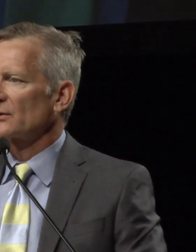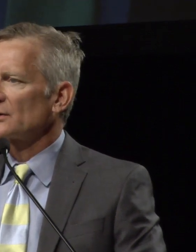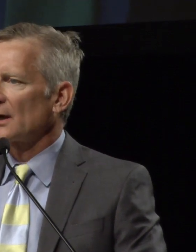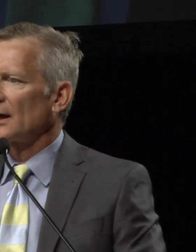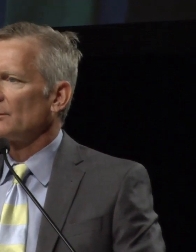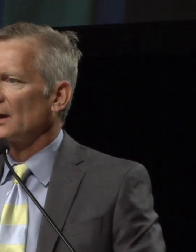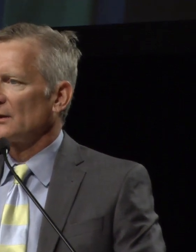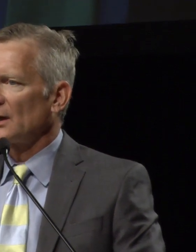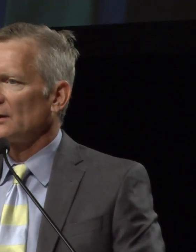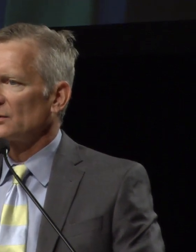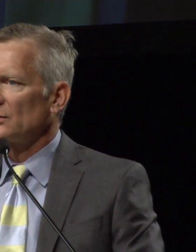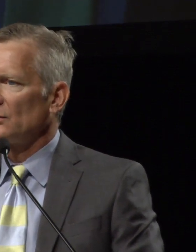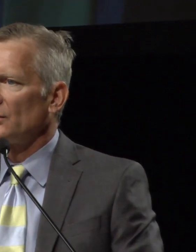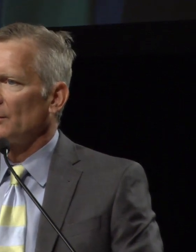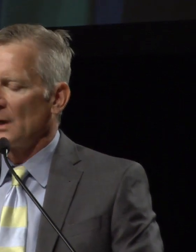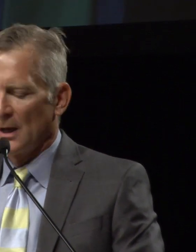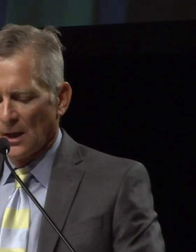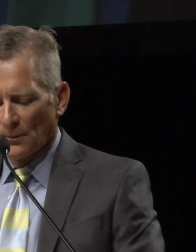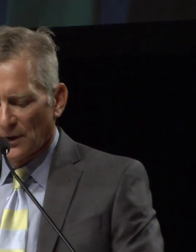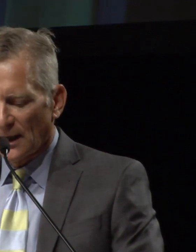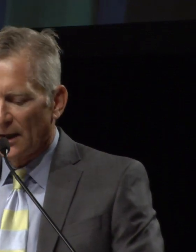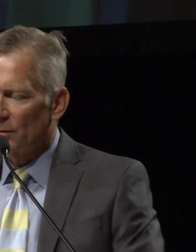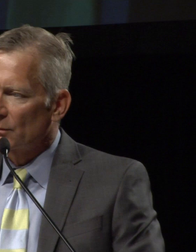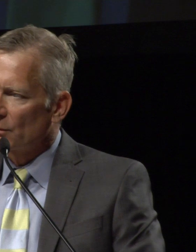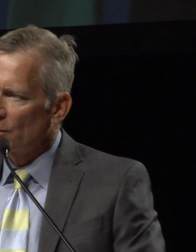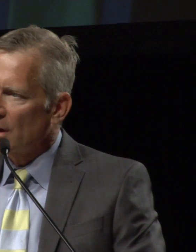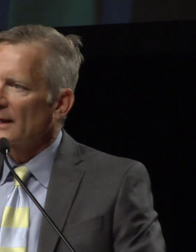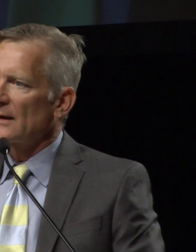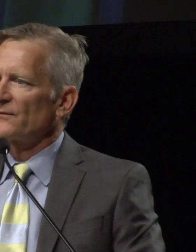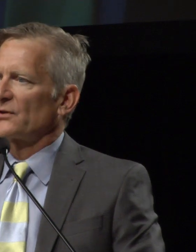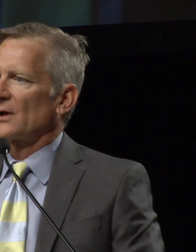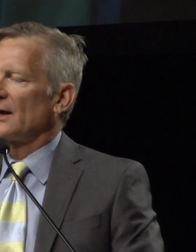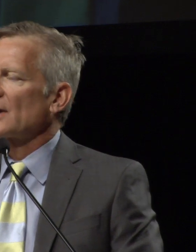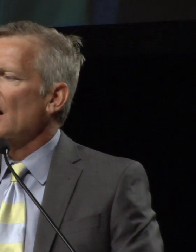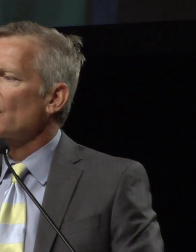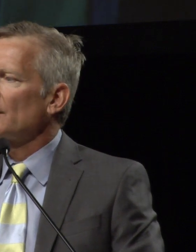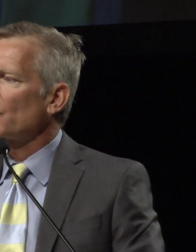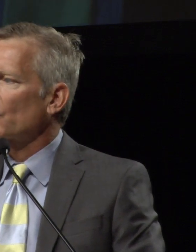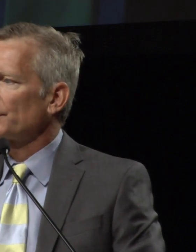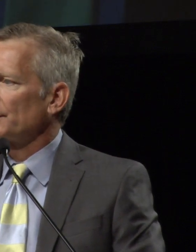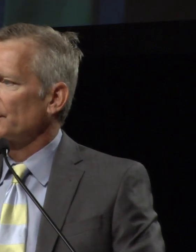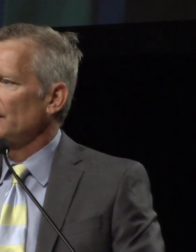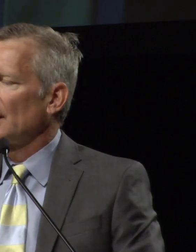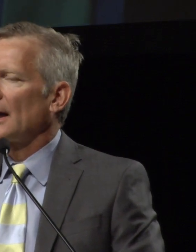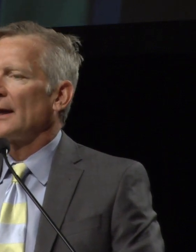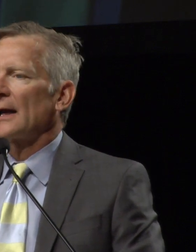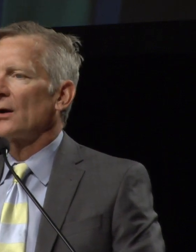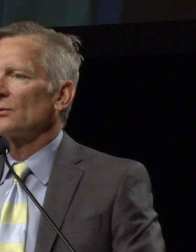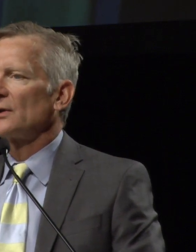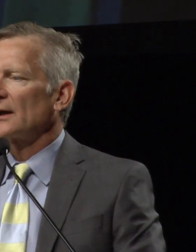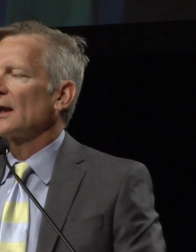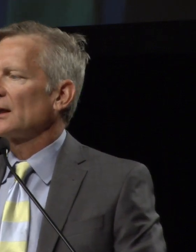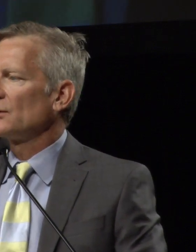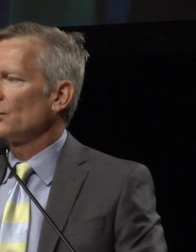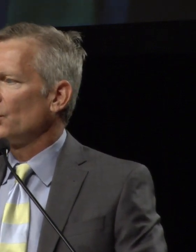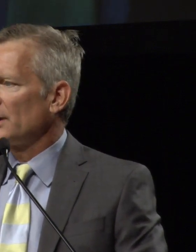COMPLETE THEM BECAUSE OF THE TIME IT TAKES TO DO THEM. BUT I WANT TO EMPHASIZE HOW IMPORTANT AND HOW DEDICATED WE